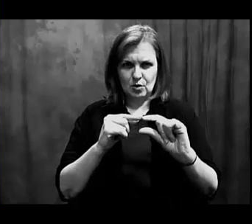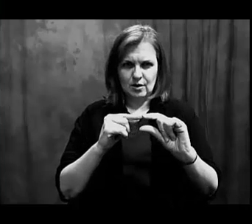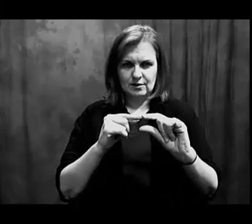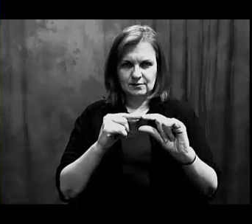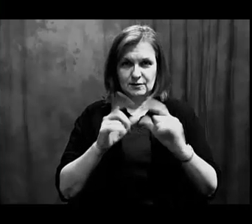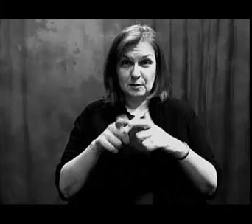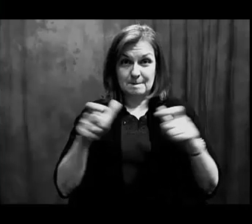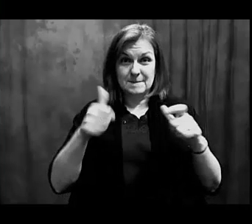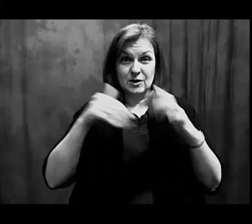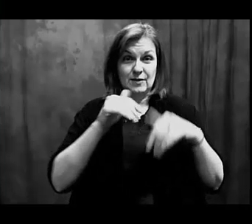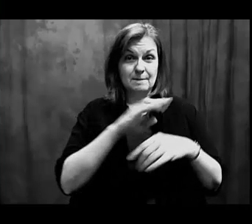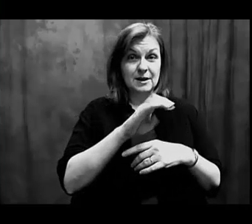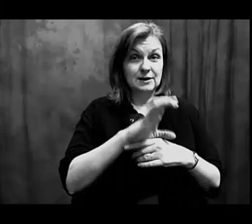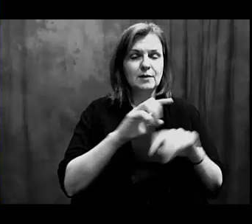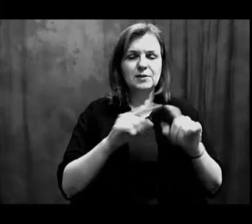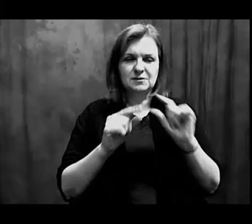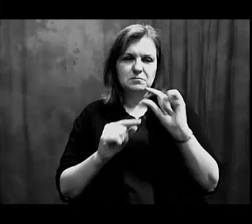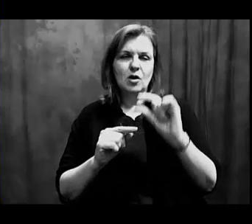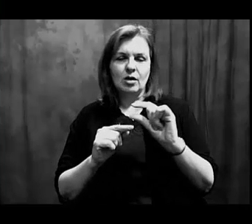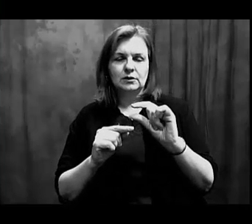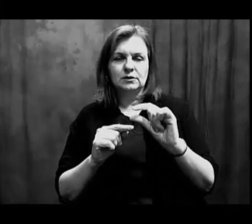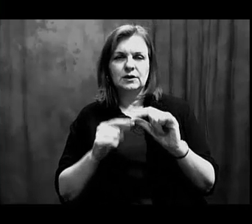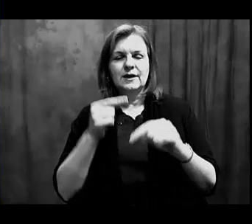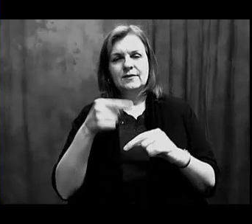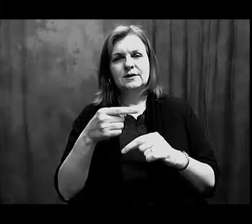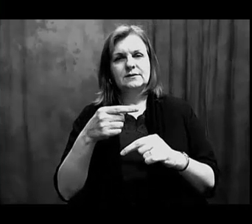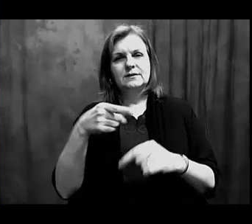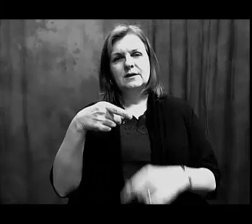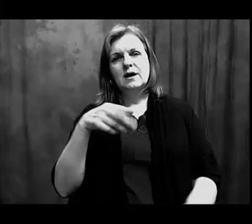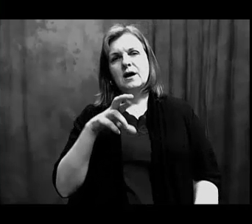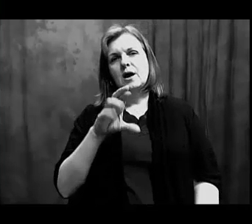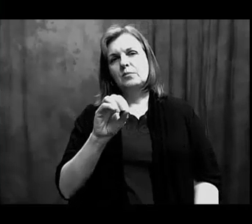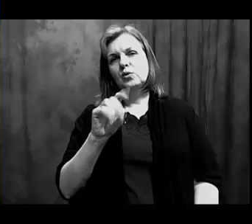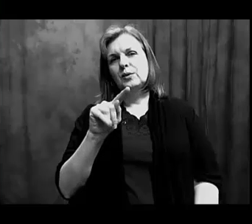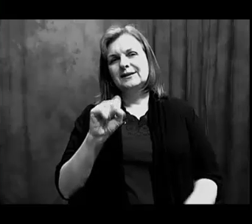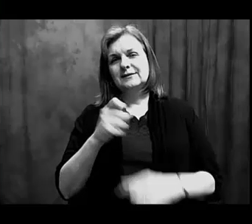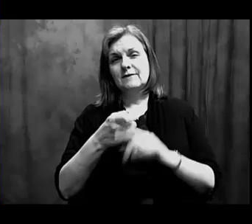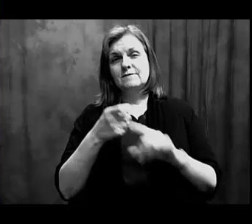they are quite small this is actually a protist from a termite gut that is actually